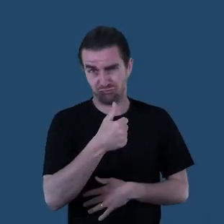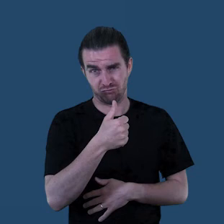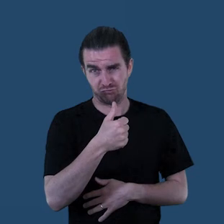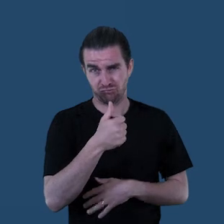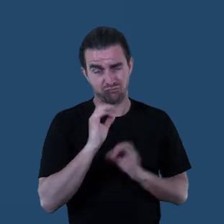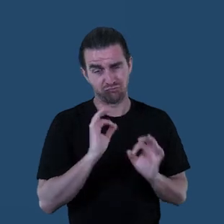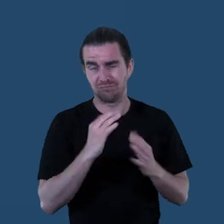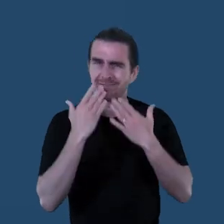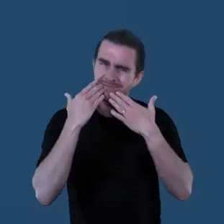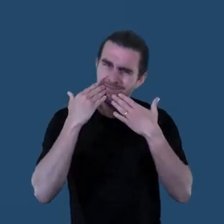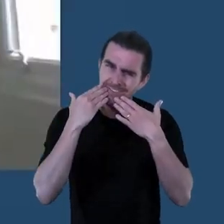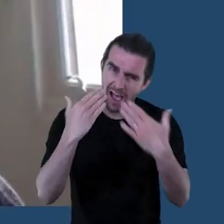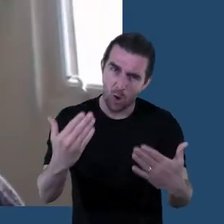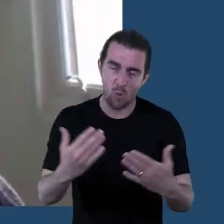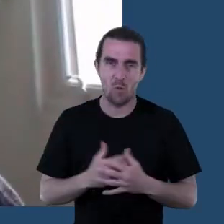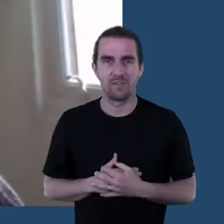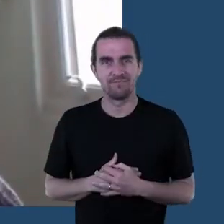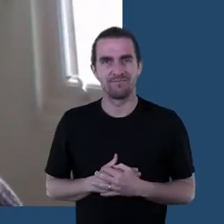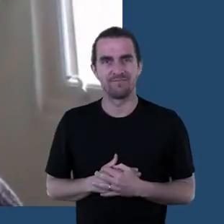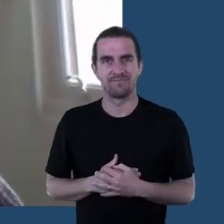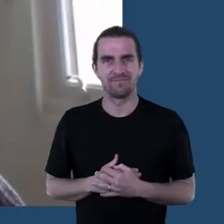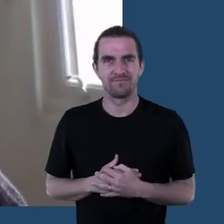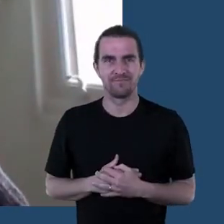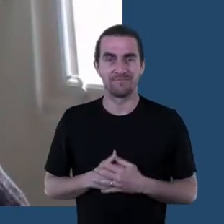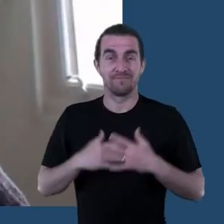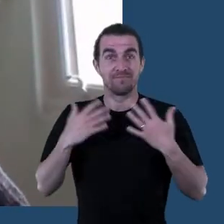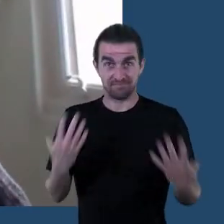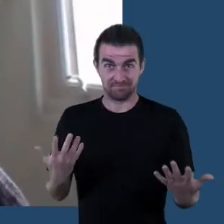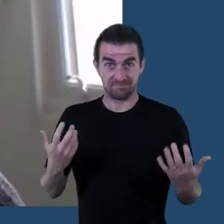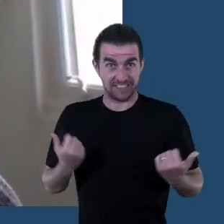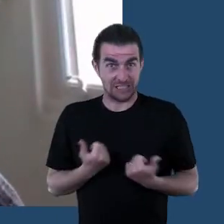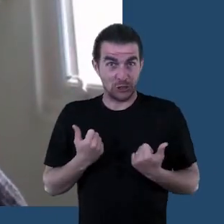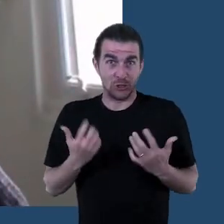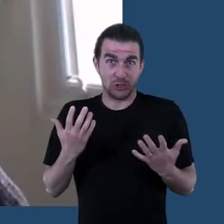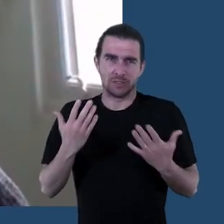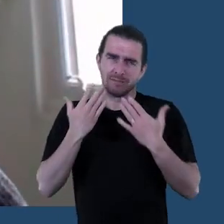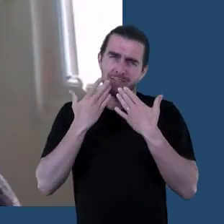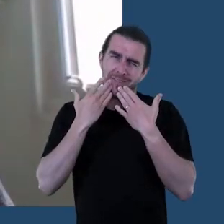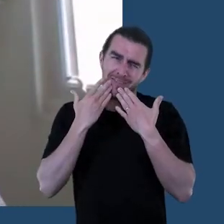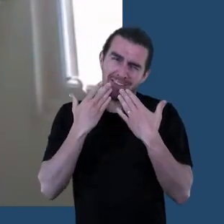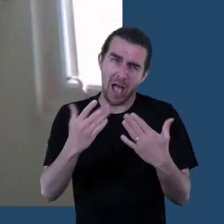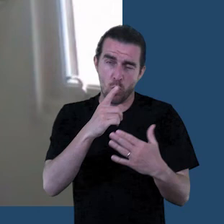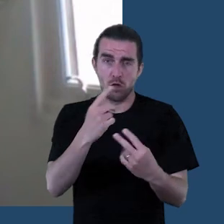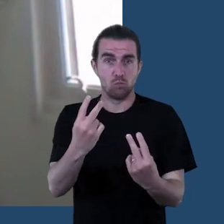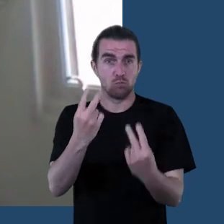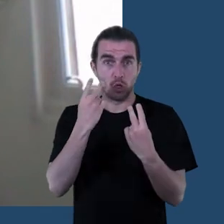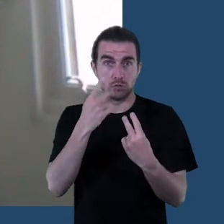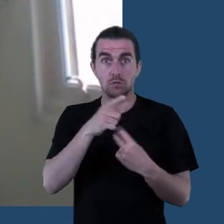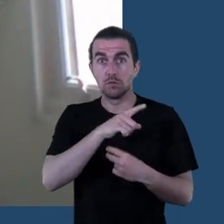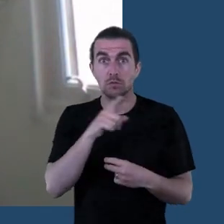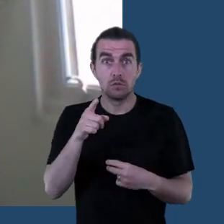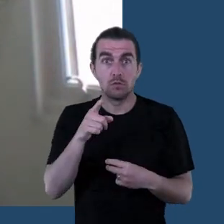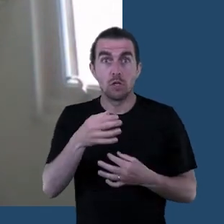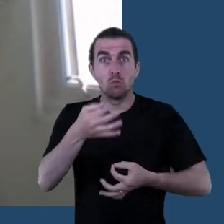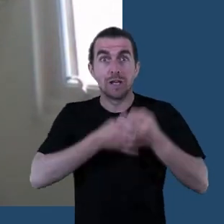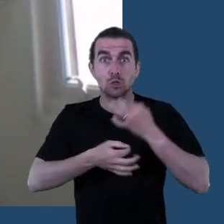a pleasure. Thank you both. Right then, well, thank you very much, guys, for tuning in. Sorry if we weren't able to answer all of your questions,